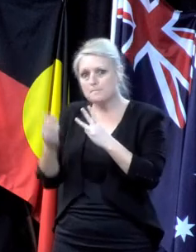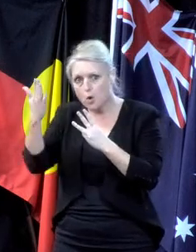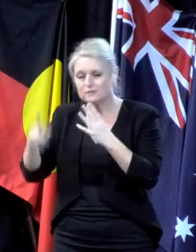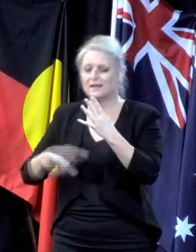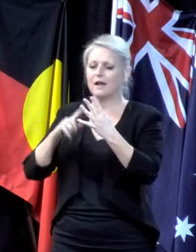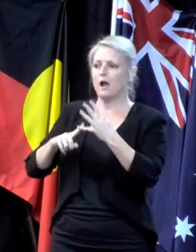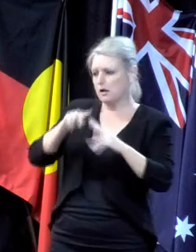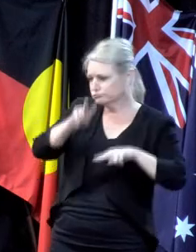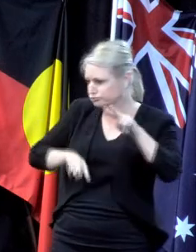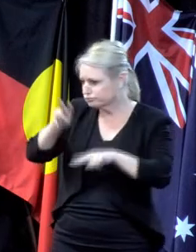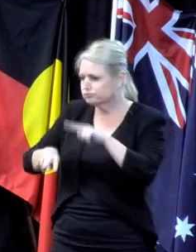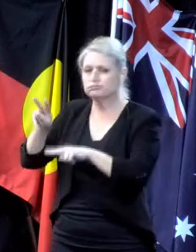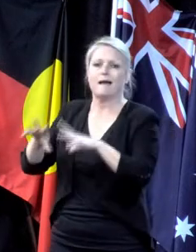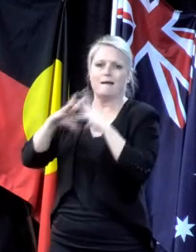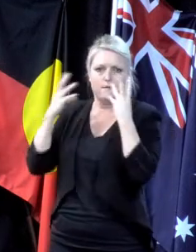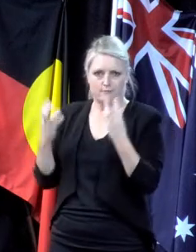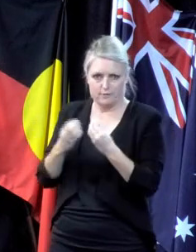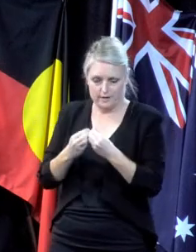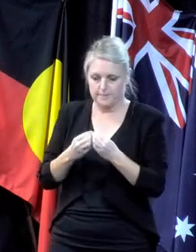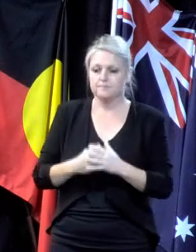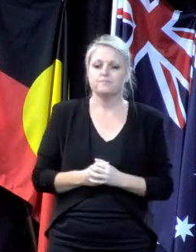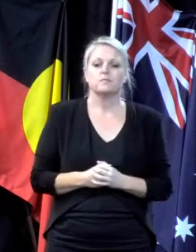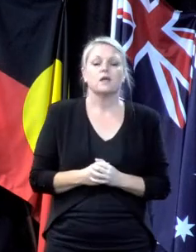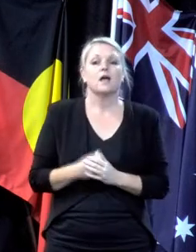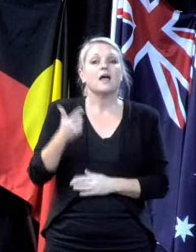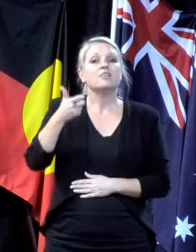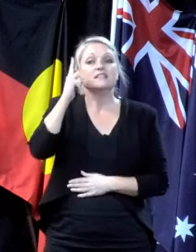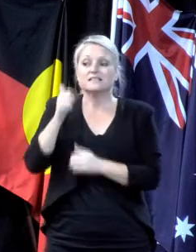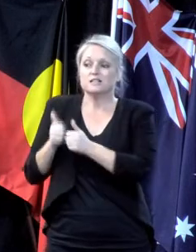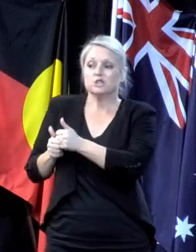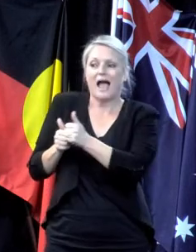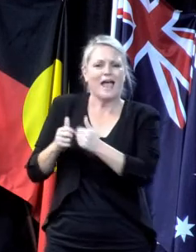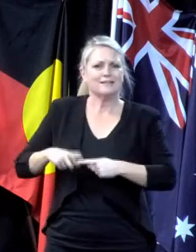The teacher aide by definition of their role and by their EB agreement does not